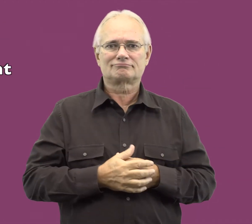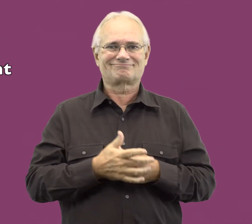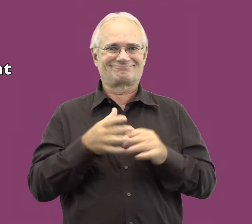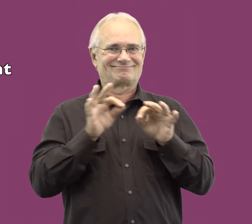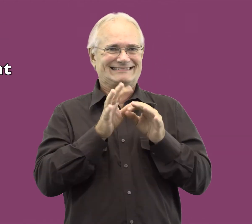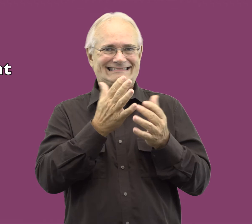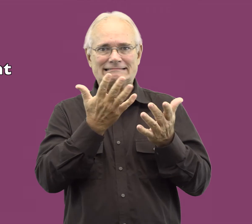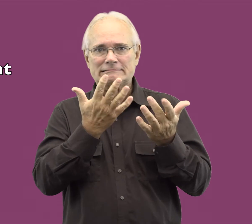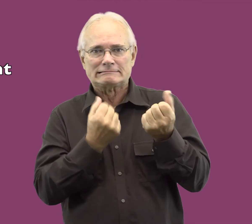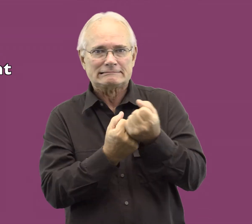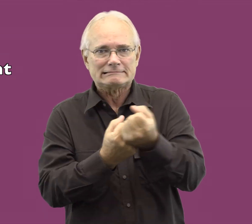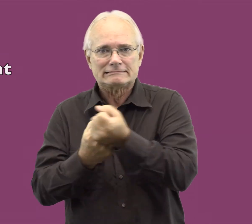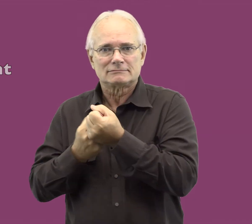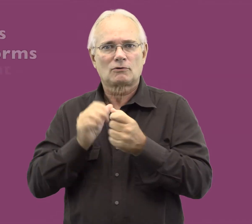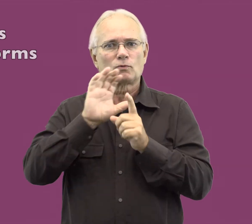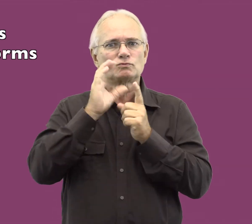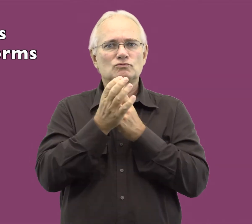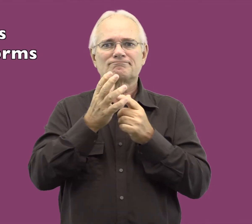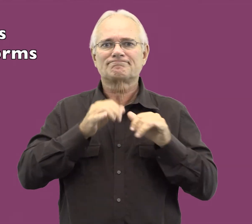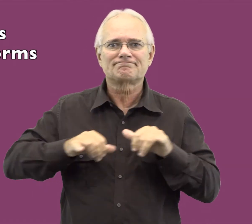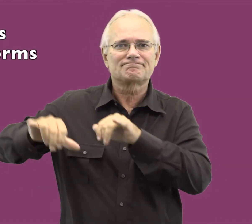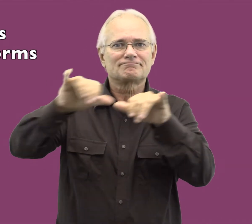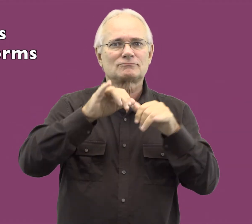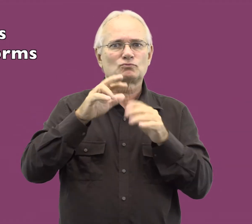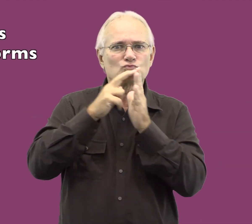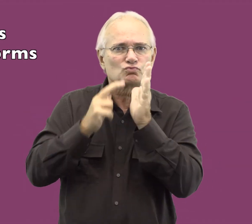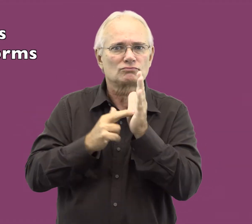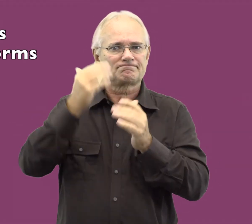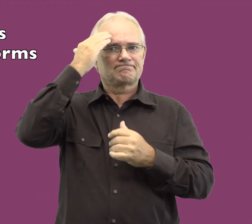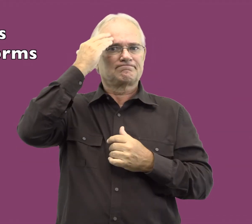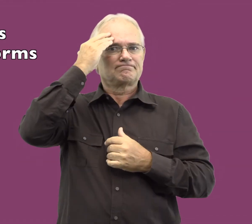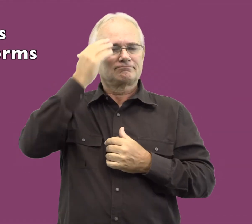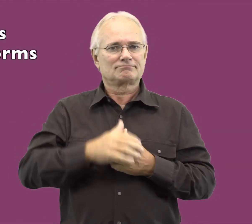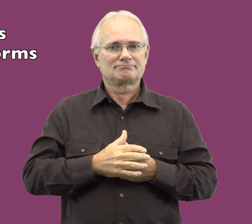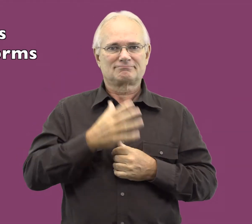Its important to encourage and support cultural norms and rules.